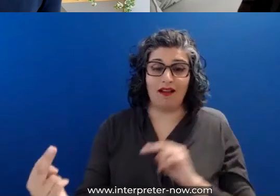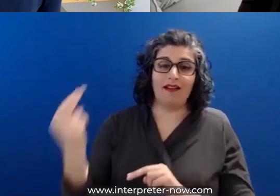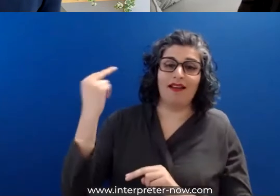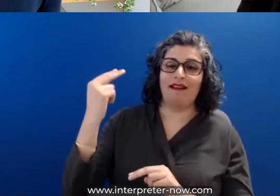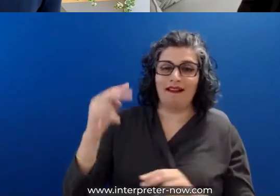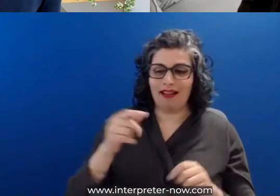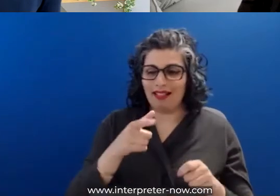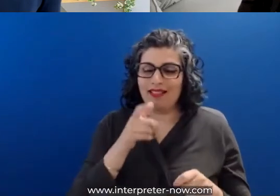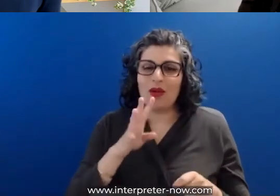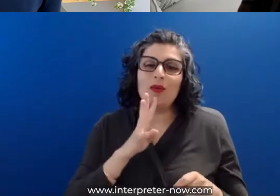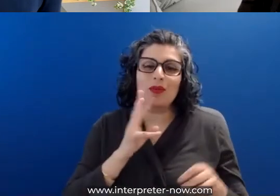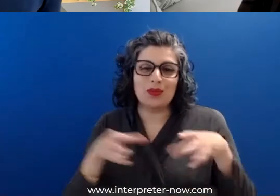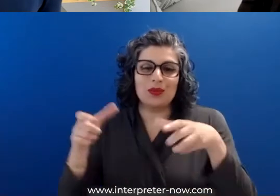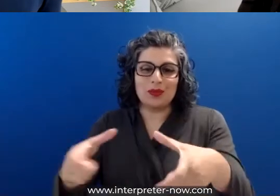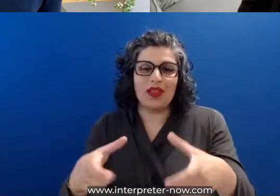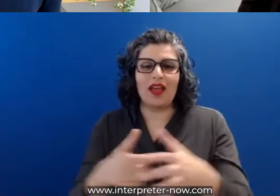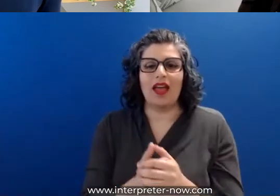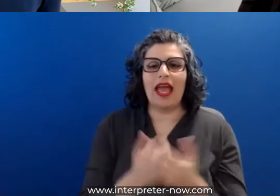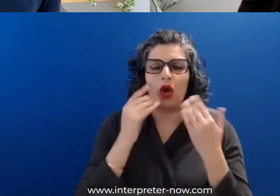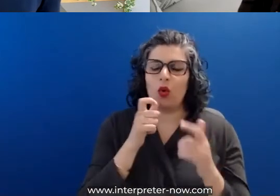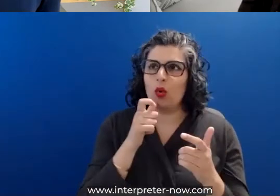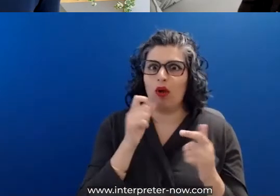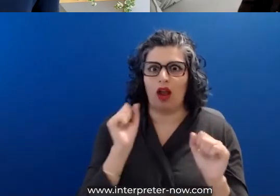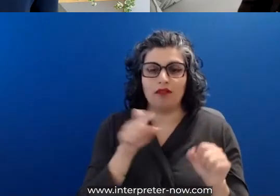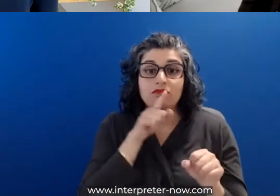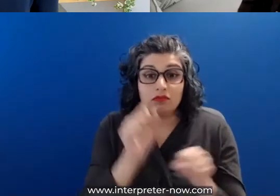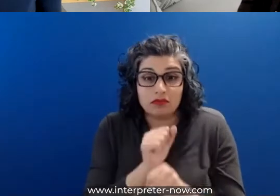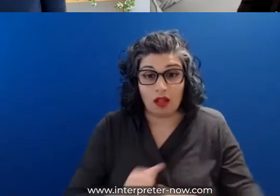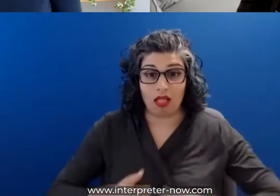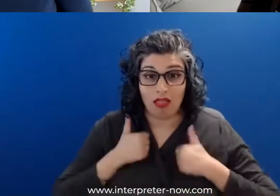it. I don’t know who has the privilege to have this house in real life, but whoever